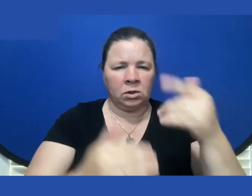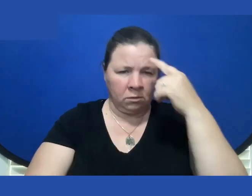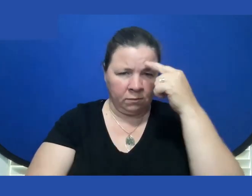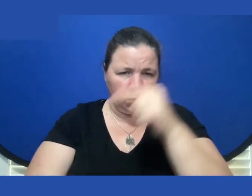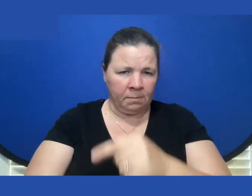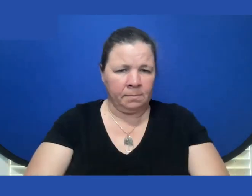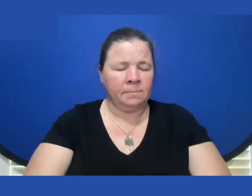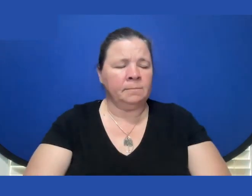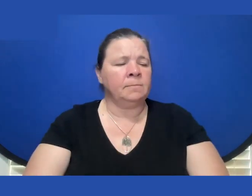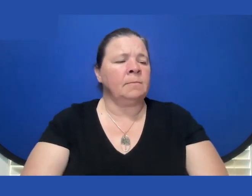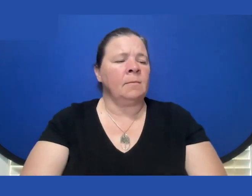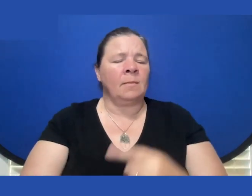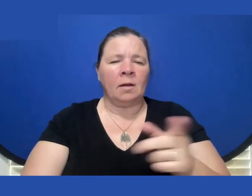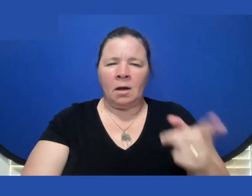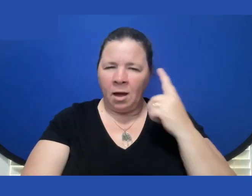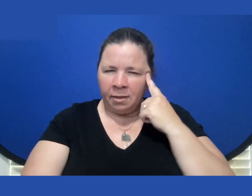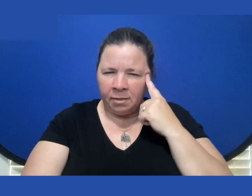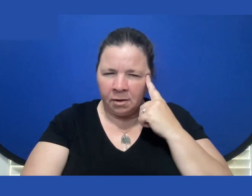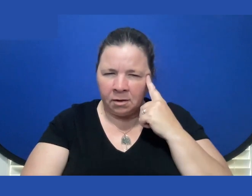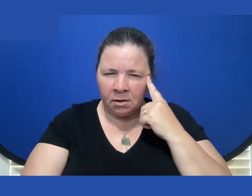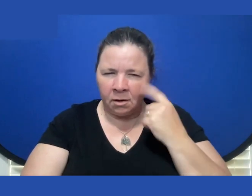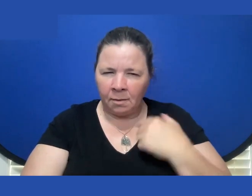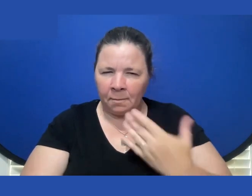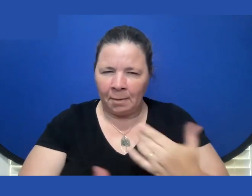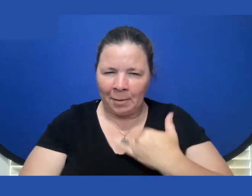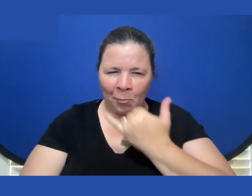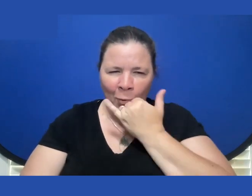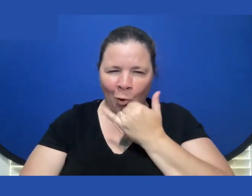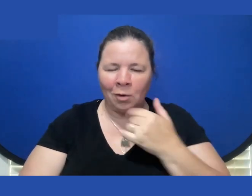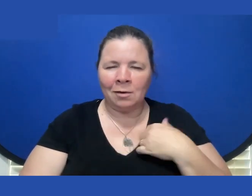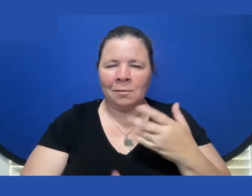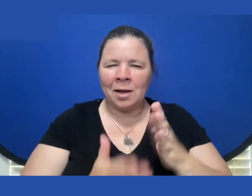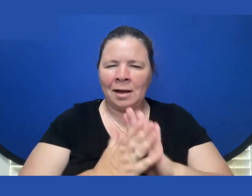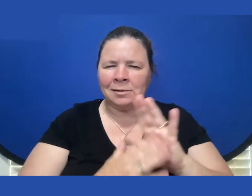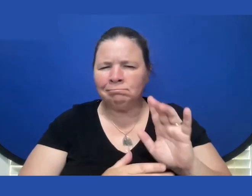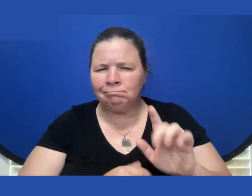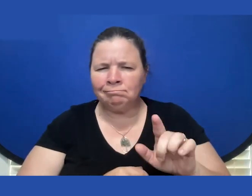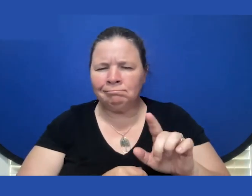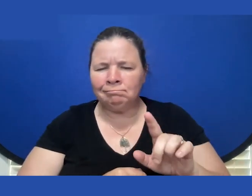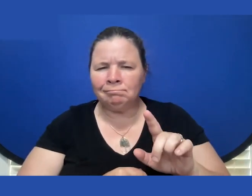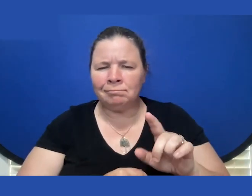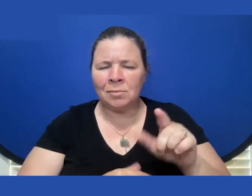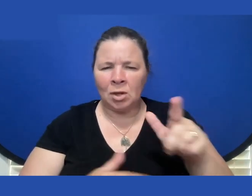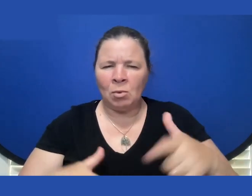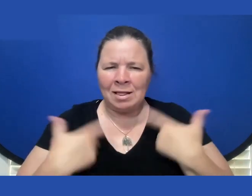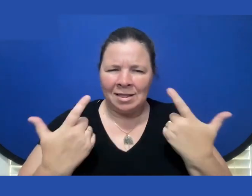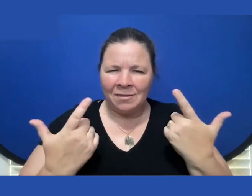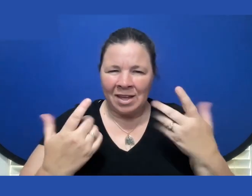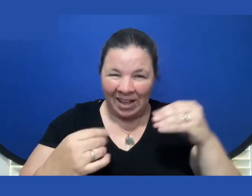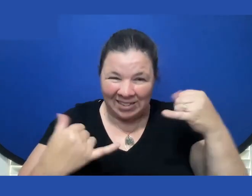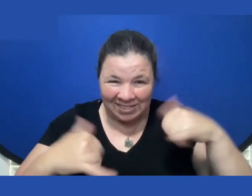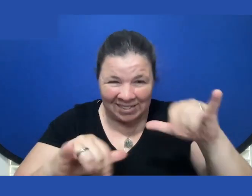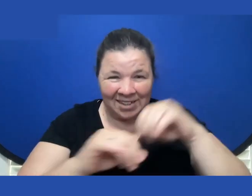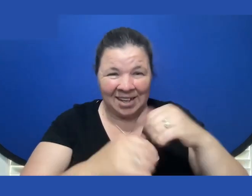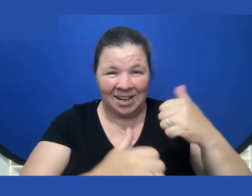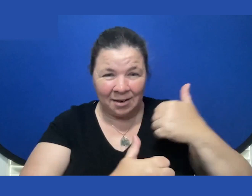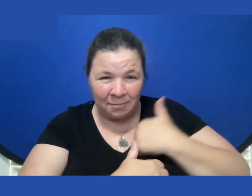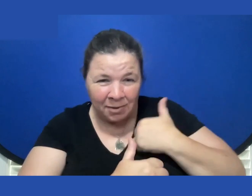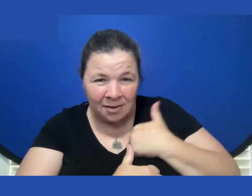Okay, so let me see if I've got this straight 'cause I think I'm wrong. So, they were living and still in the military actively